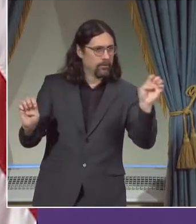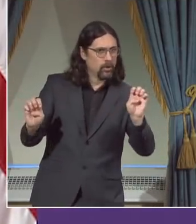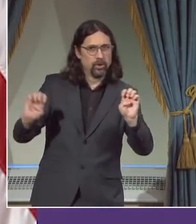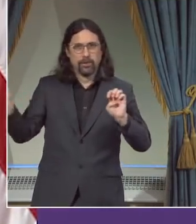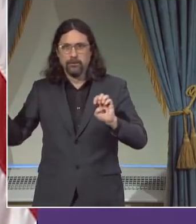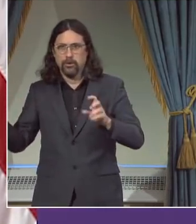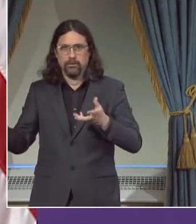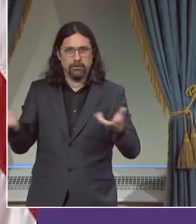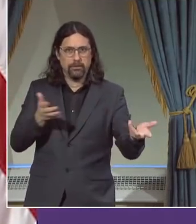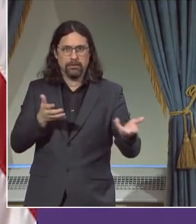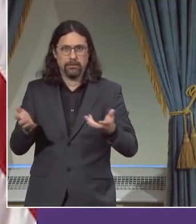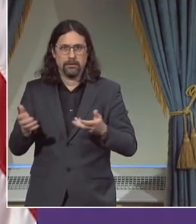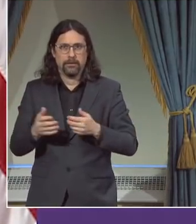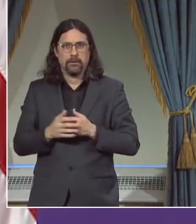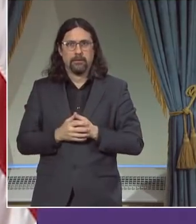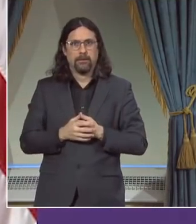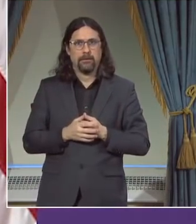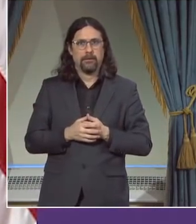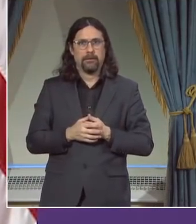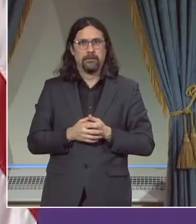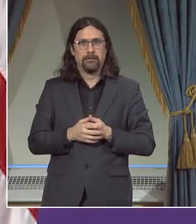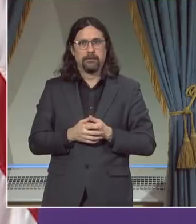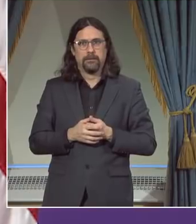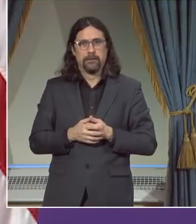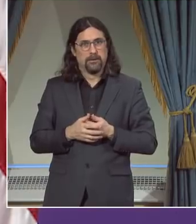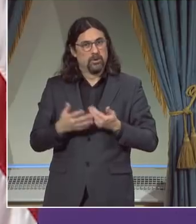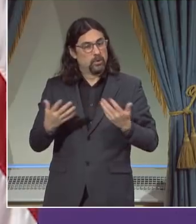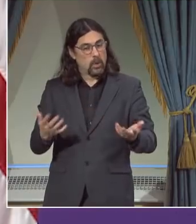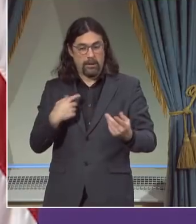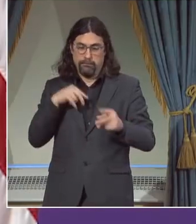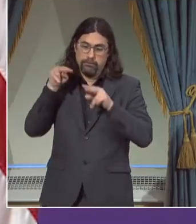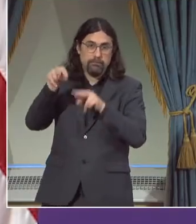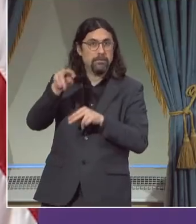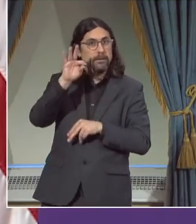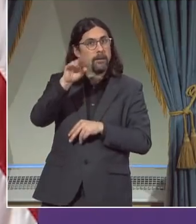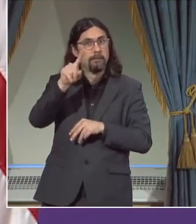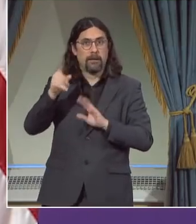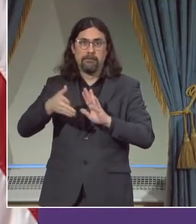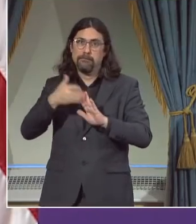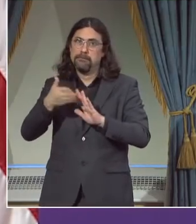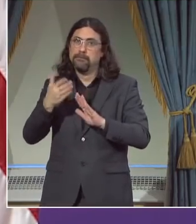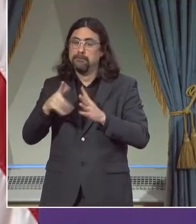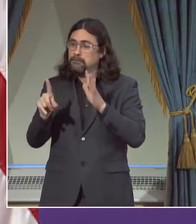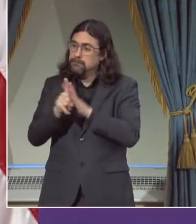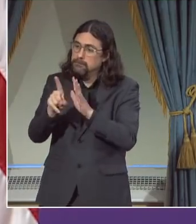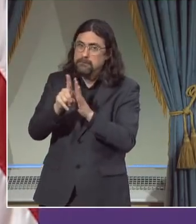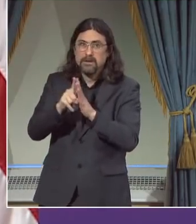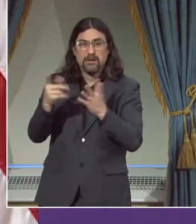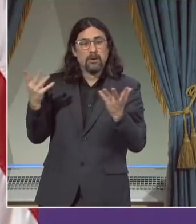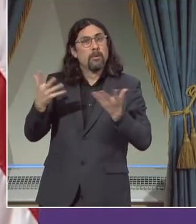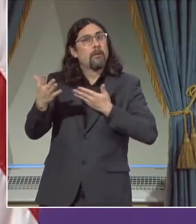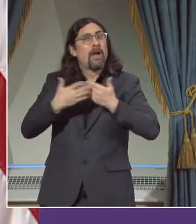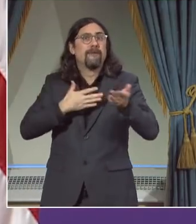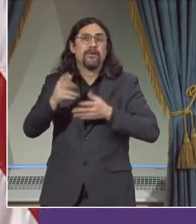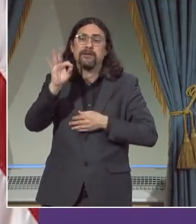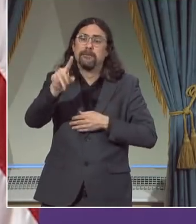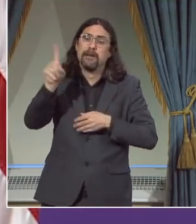FUNCTIONING STRG ONAN DSON EW YORKERSK NO WWHEN THEY PLACE THAT CALL AND HAVE A REALEM ERNCGEY HELP WILL COME AND COME QUICKLY.